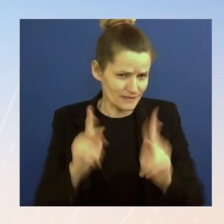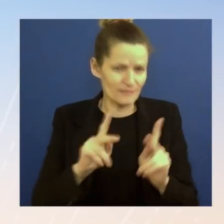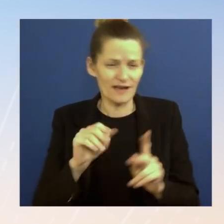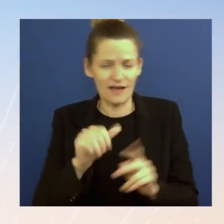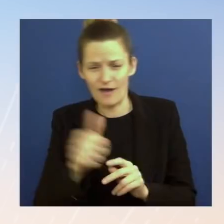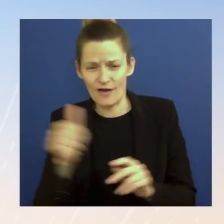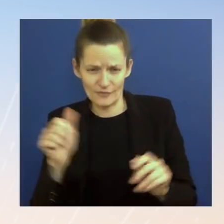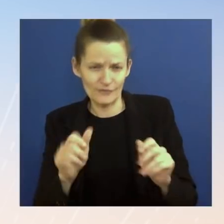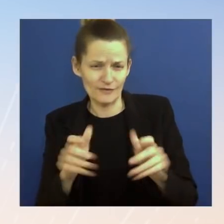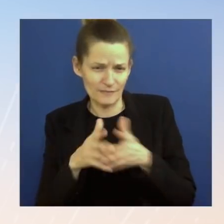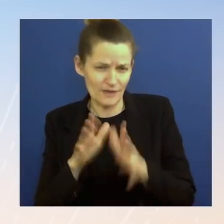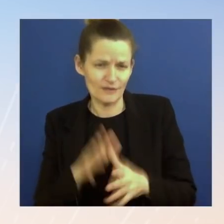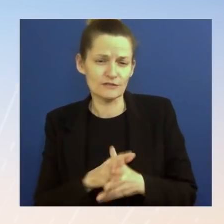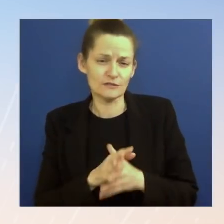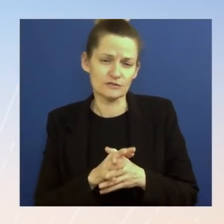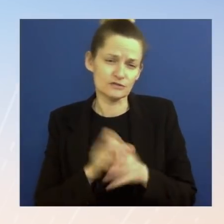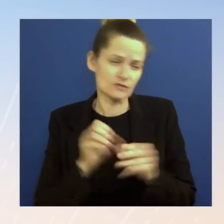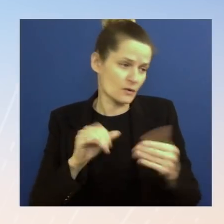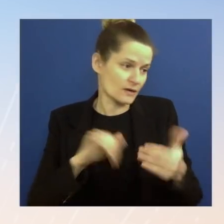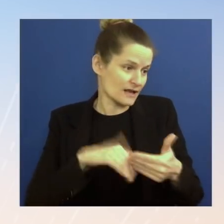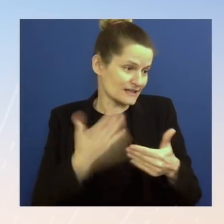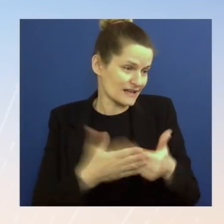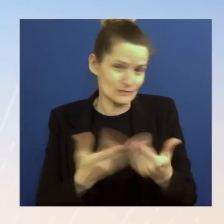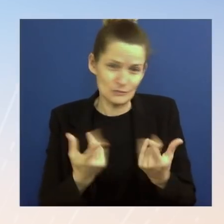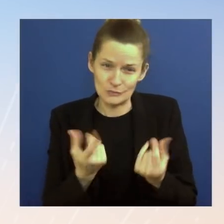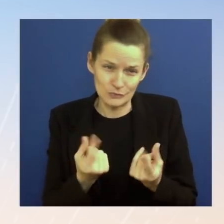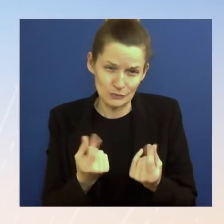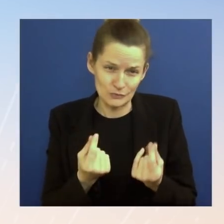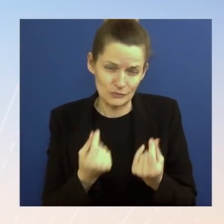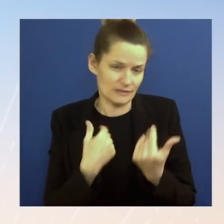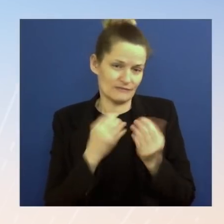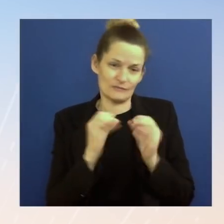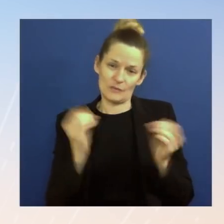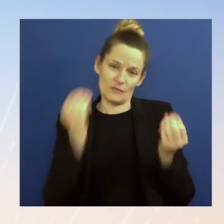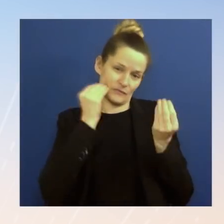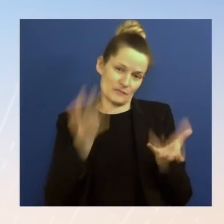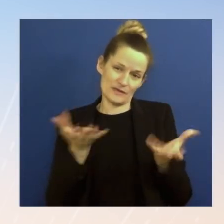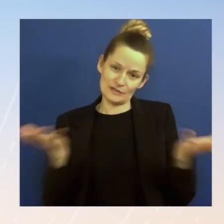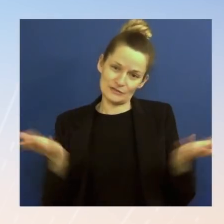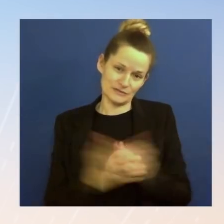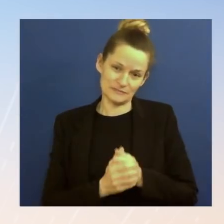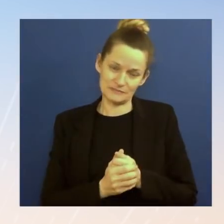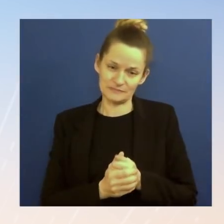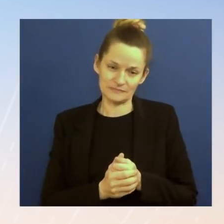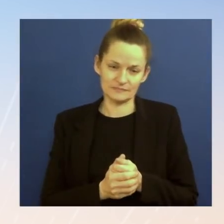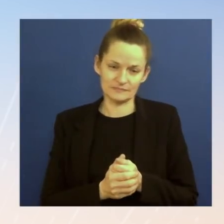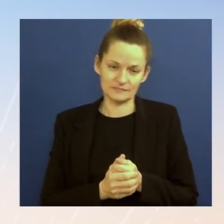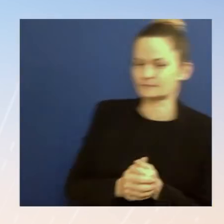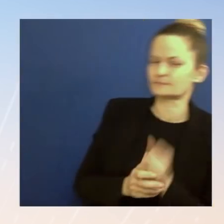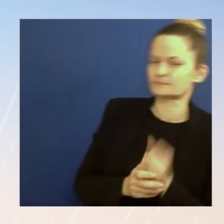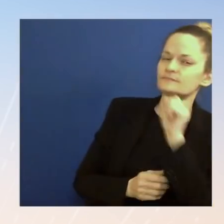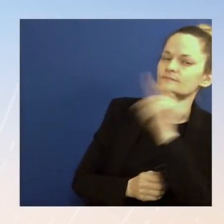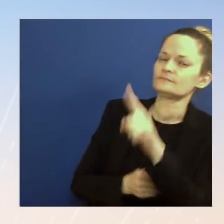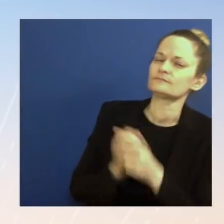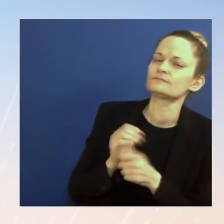The Press: But we've seen the President been, so far, unwilling to draw a red line on the kinds of atrocities that we're going to watch from the sidelines.